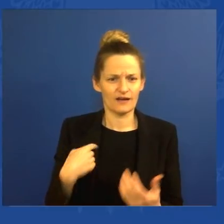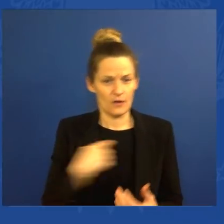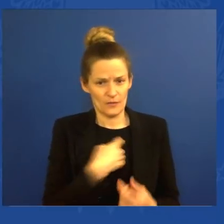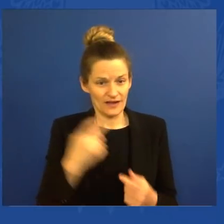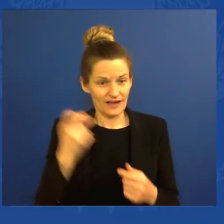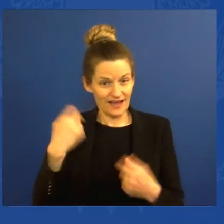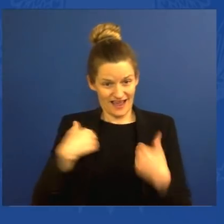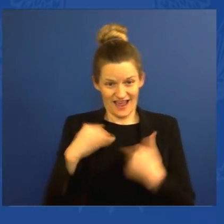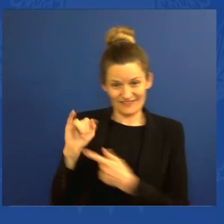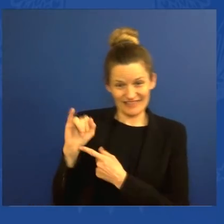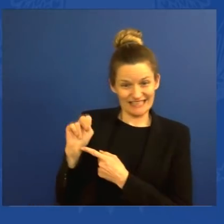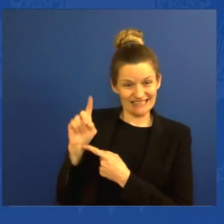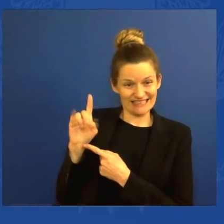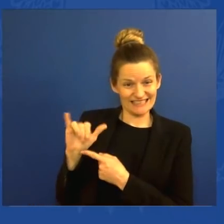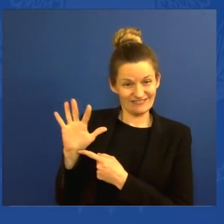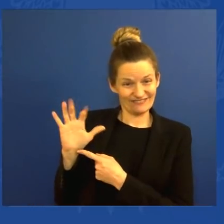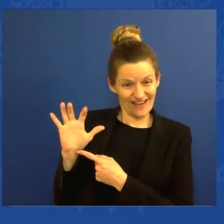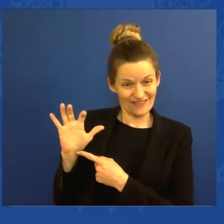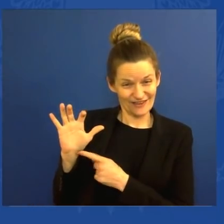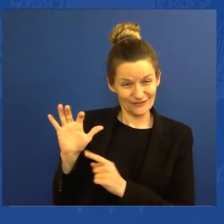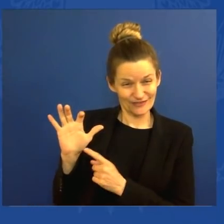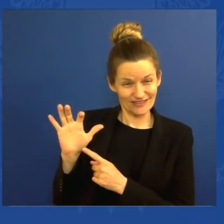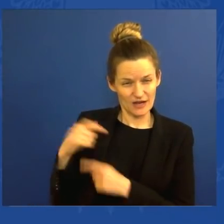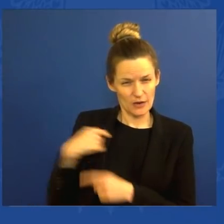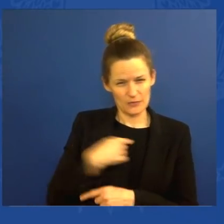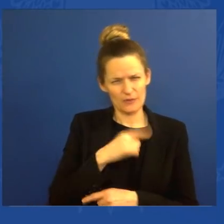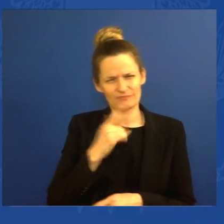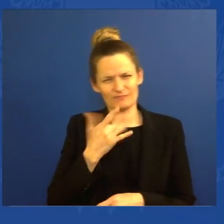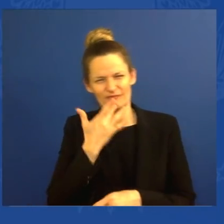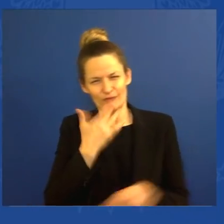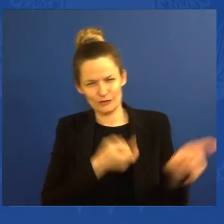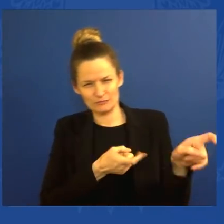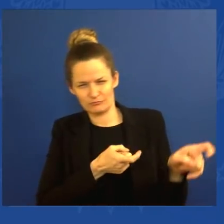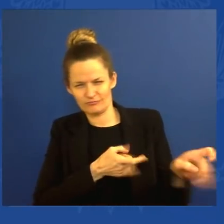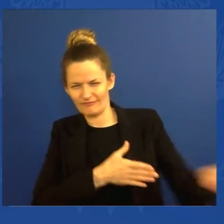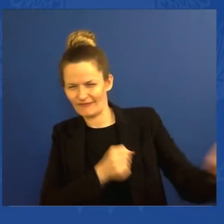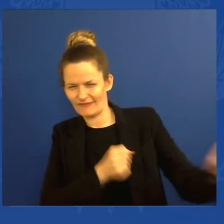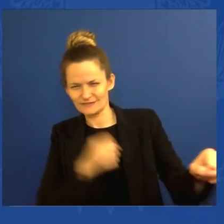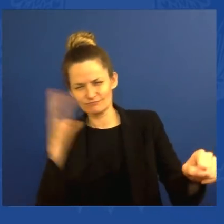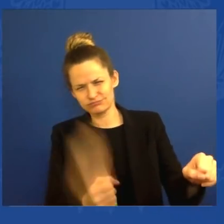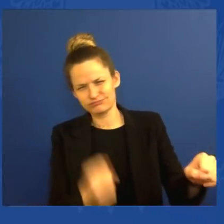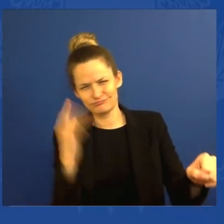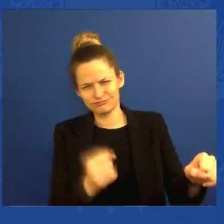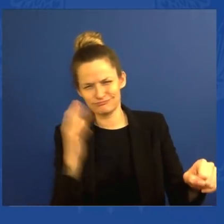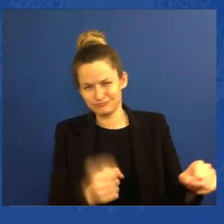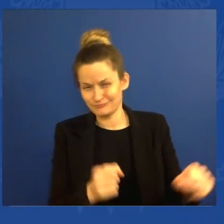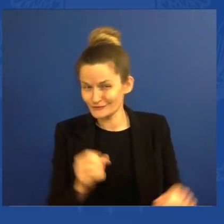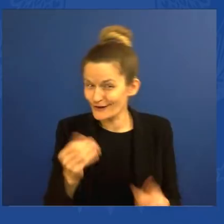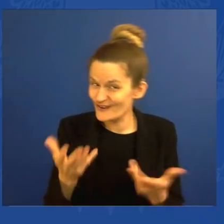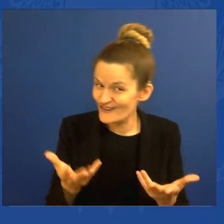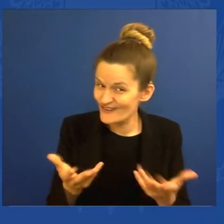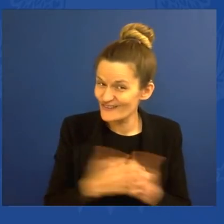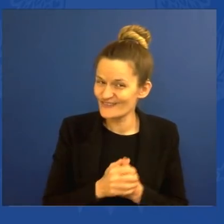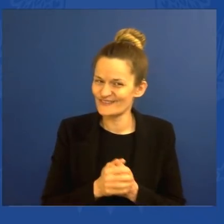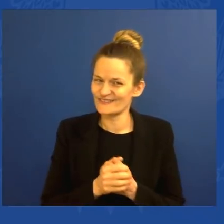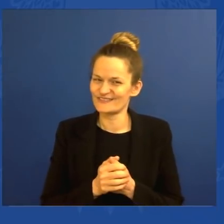A gallon of gas is down 14 percent today. So I want to make sure they go fast. Governor Holcomb: Yeah. >> The President: And I didn't mean to interrupt you. I'm sorry.